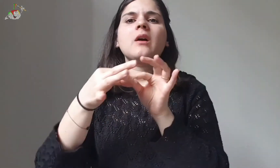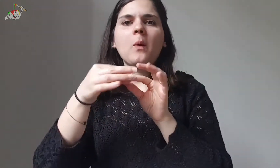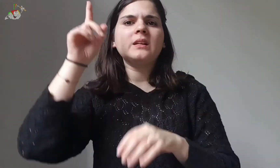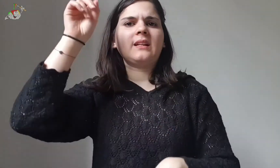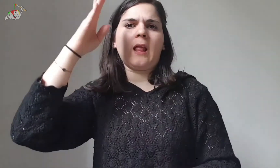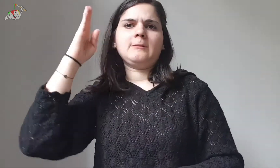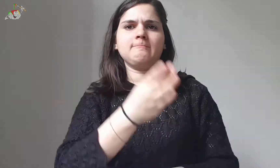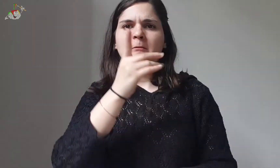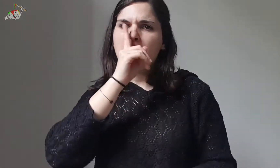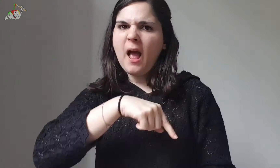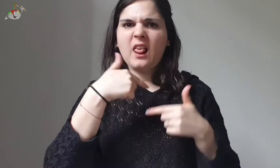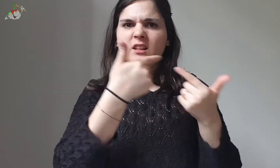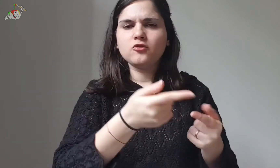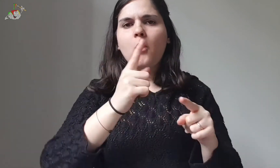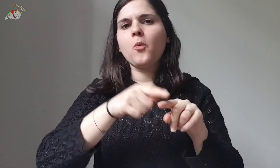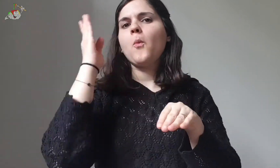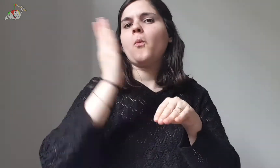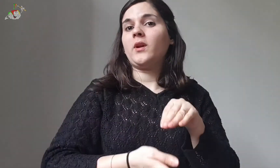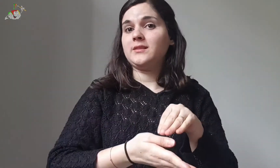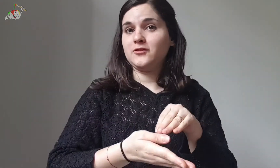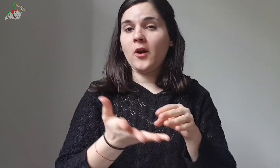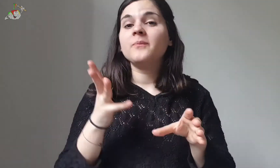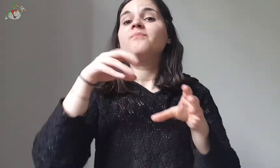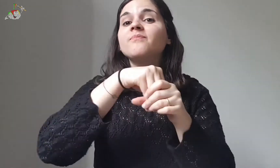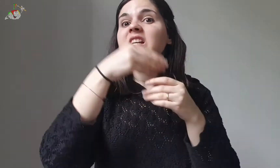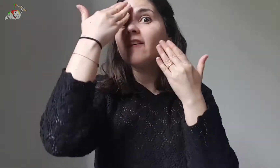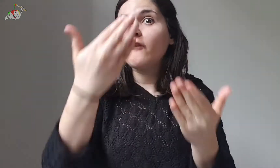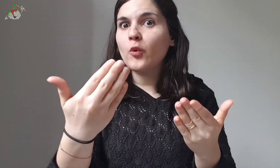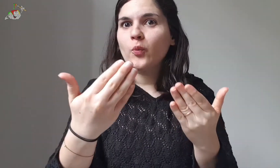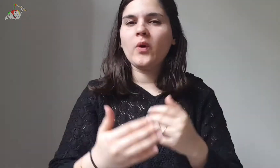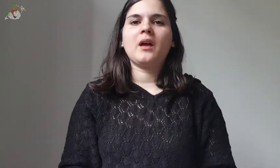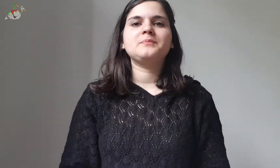of receiving curses and punishments from the Gods, including misfortune.